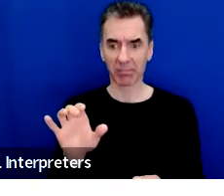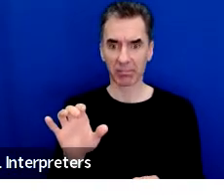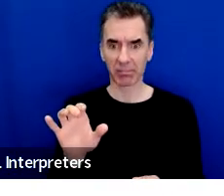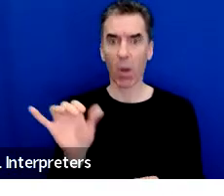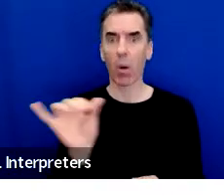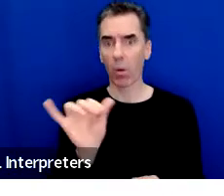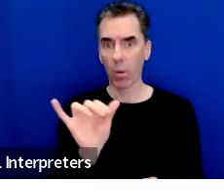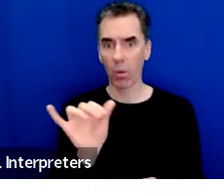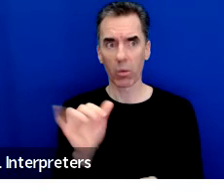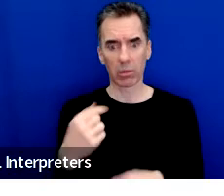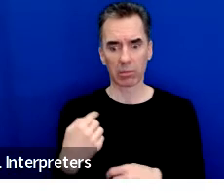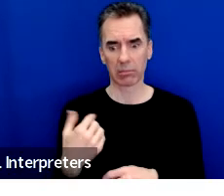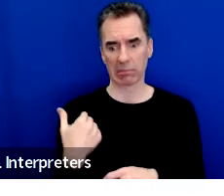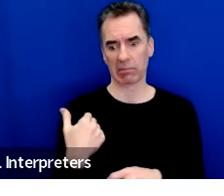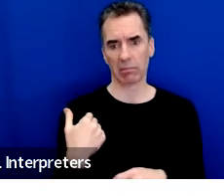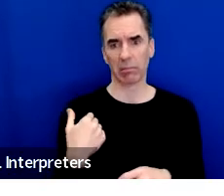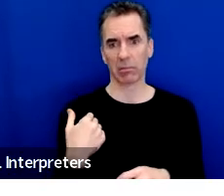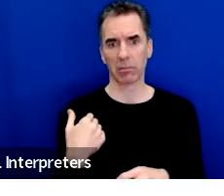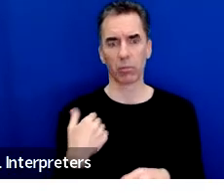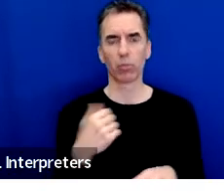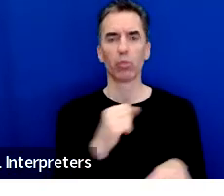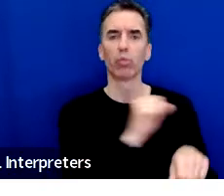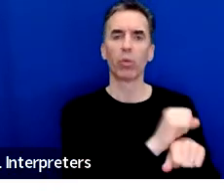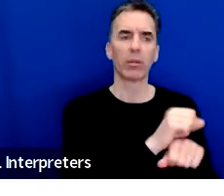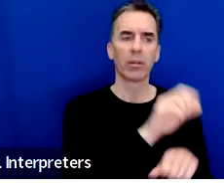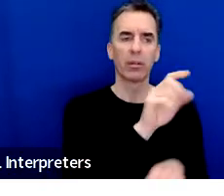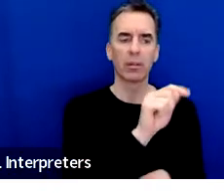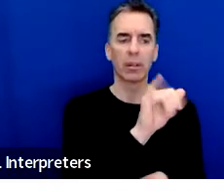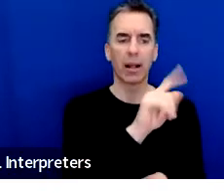on the current Title five Grant Redefining Student Ready,